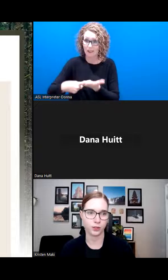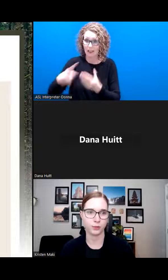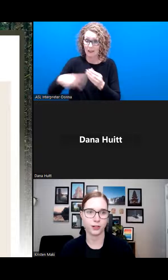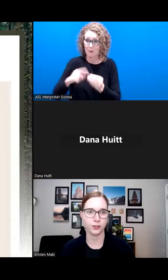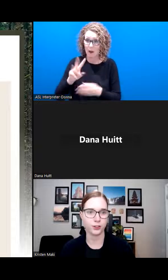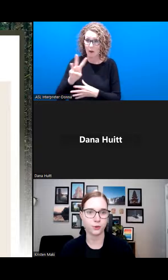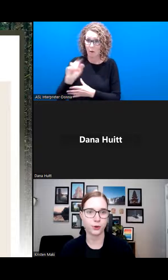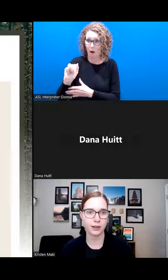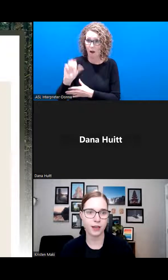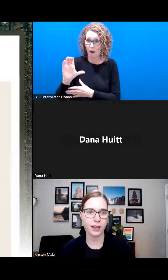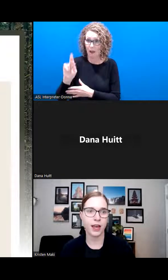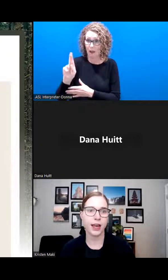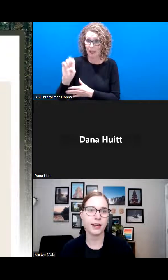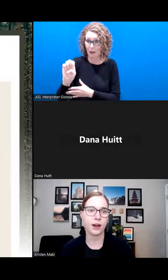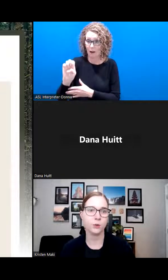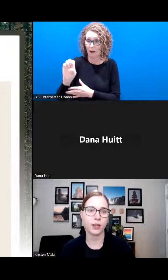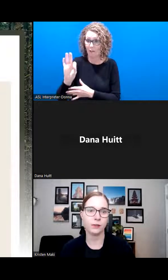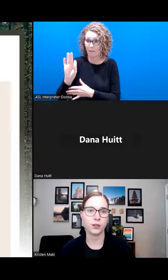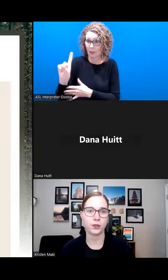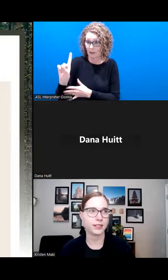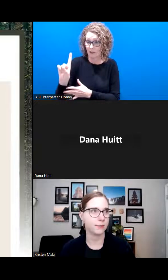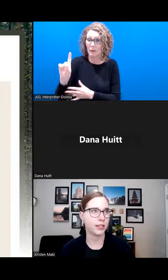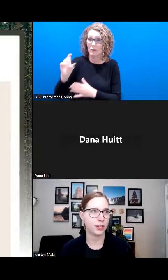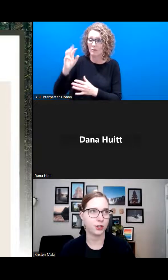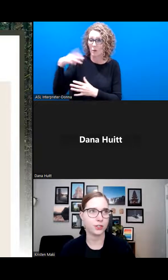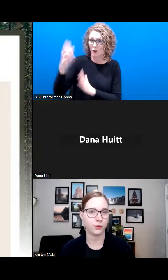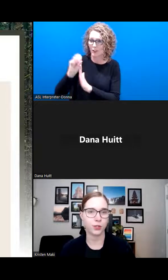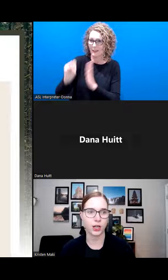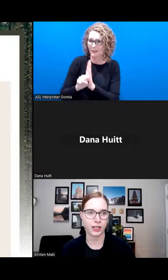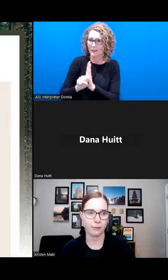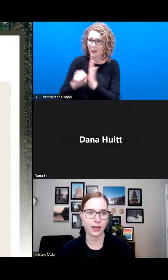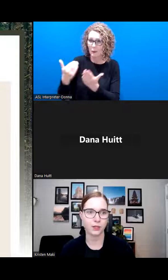here, and then each panelist will have some time to give an overview of the work that they